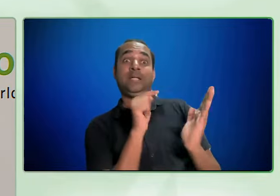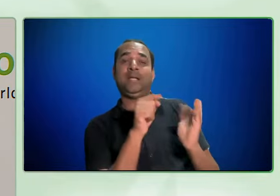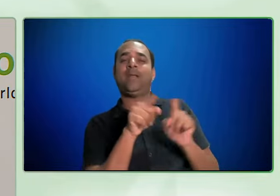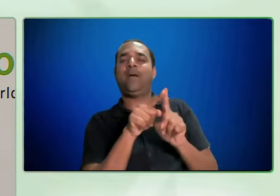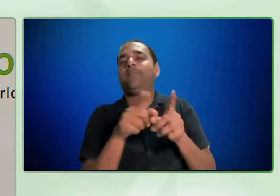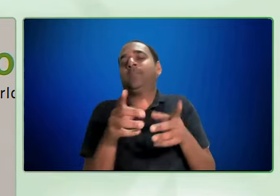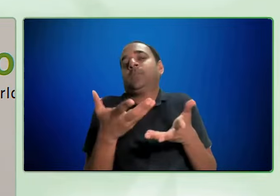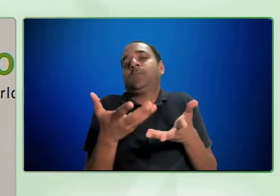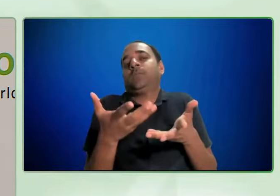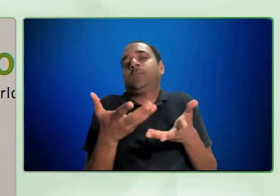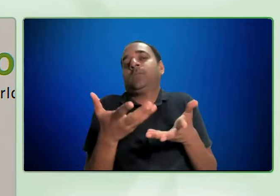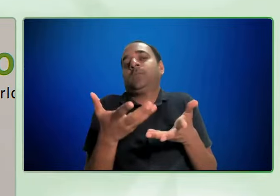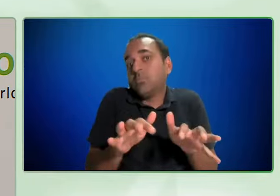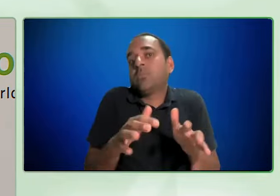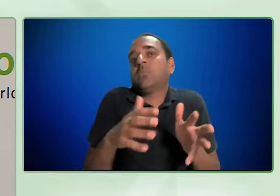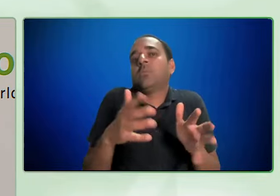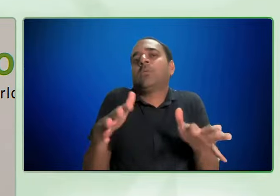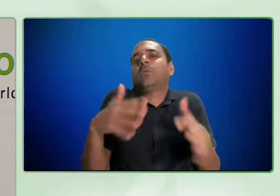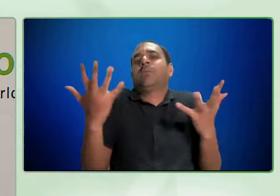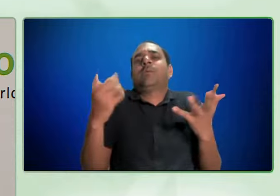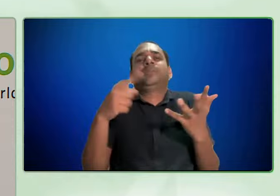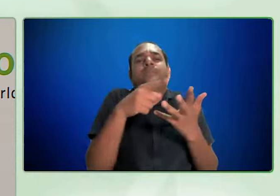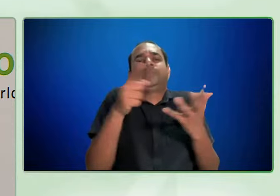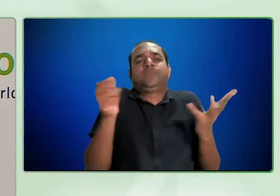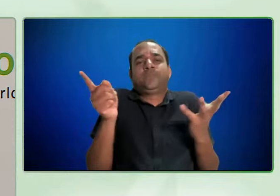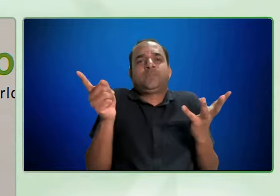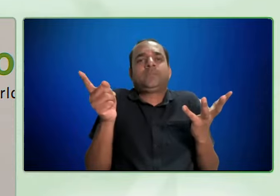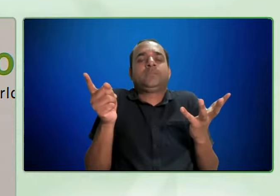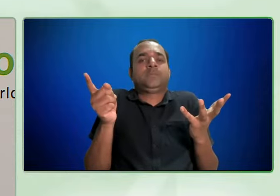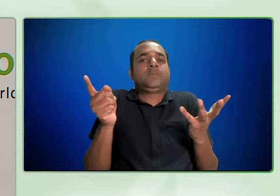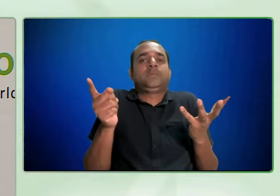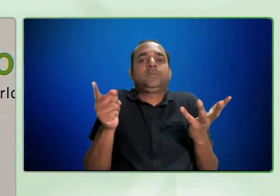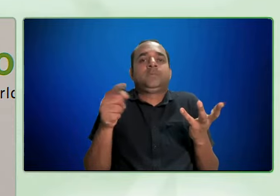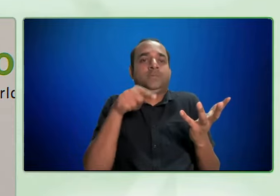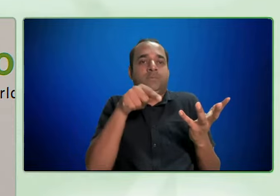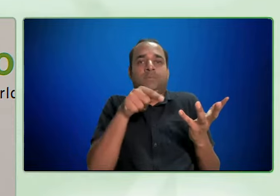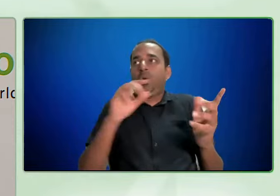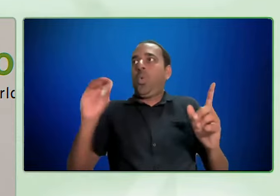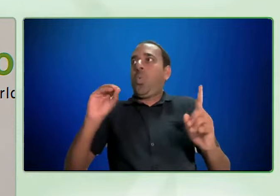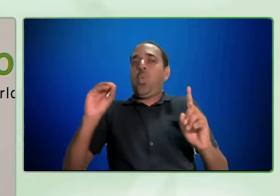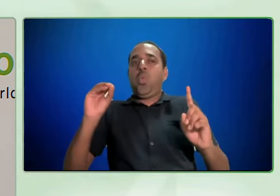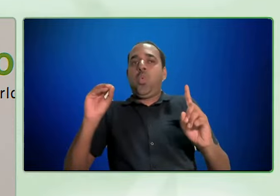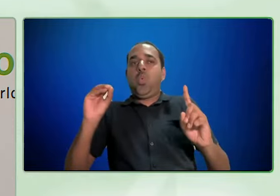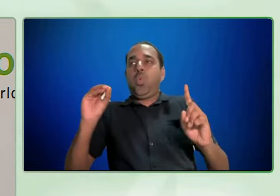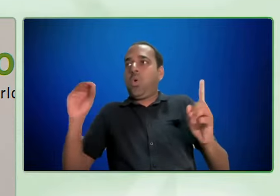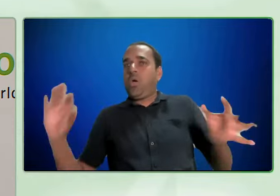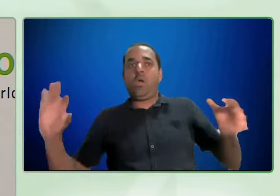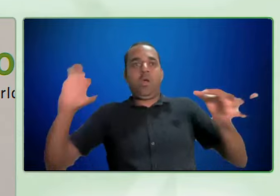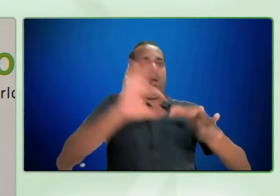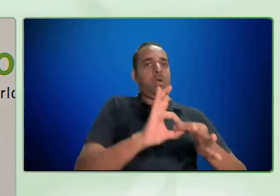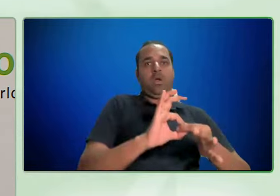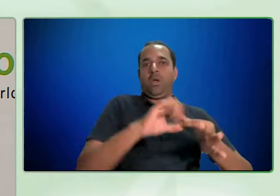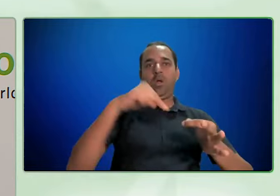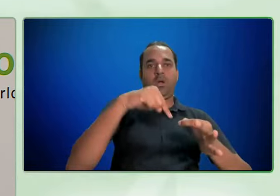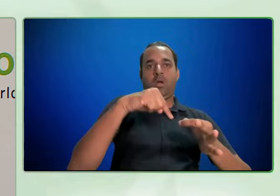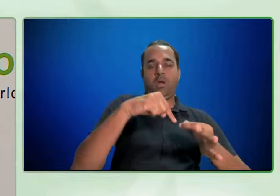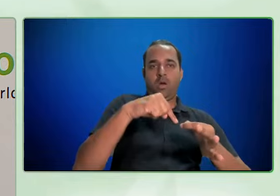in a bachelor master thesis and PhD if we can find it. There is good growth.